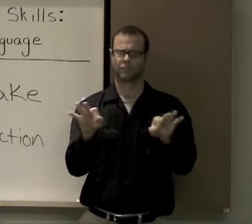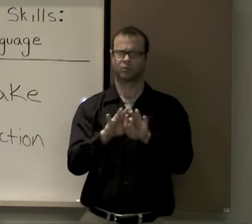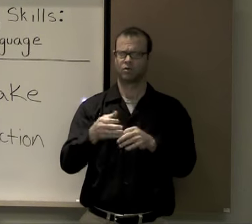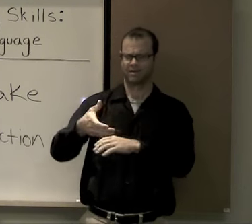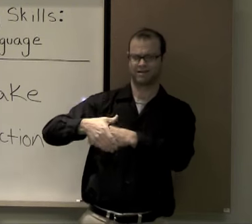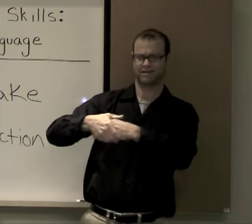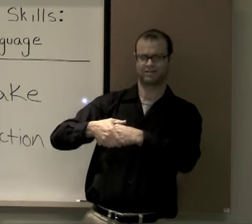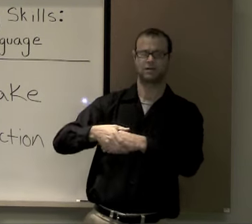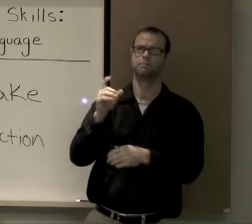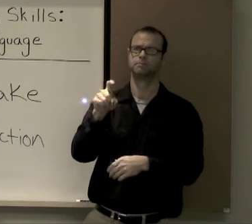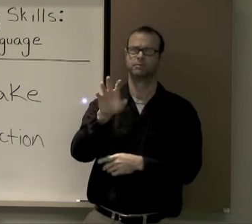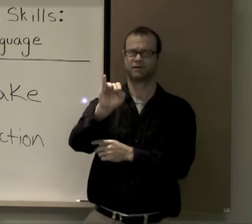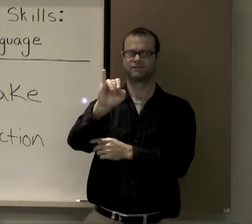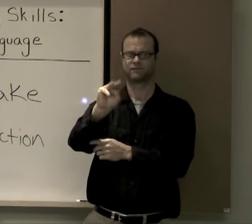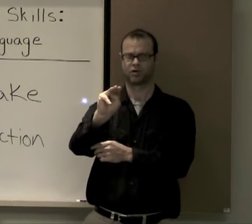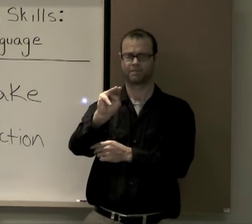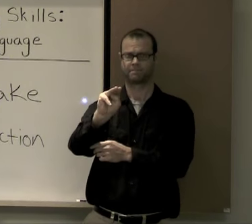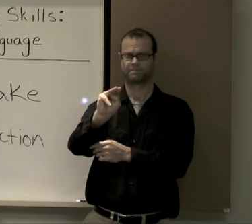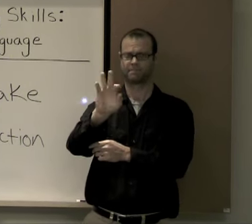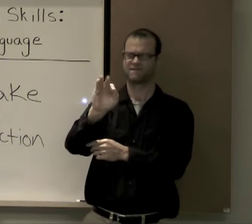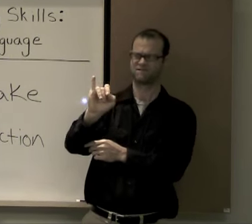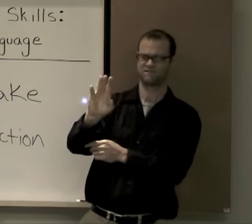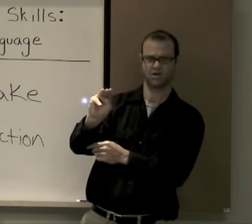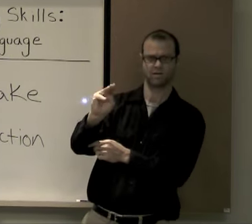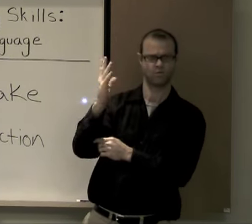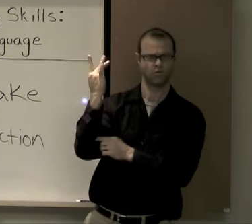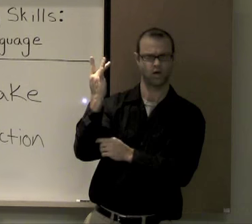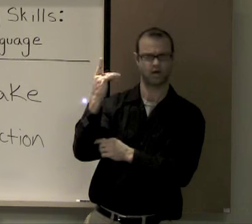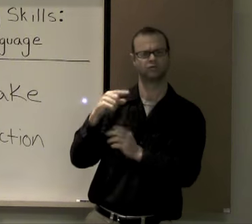that you are lazy or not the right person for the job. Greet the interviewer and shake hands use the firmness you would use as if you were gripping a baseball bat.